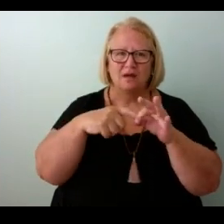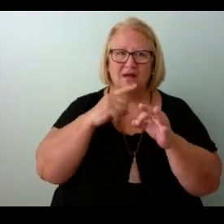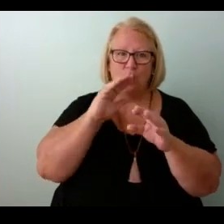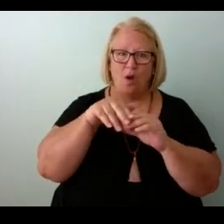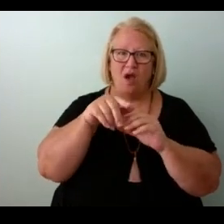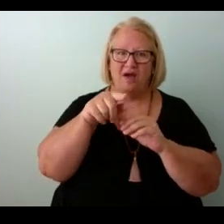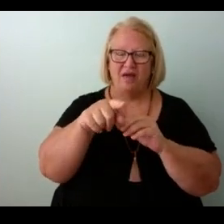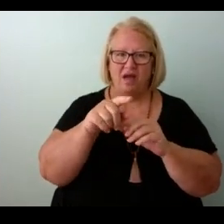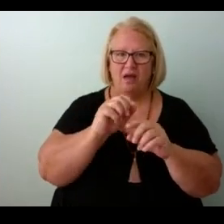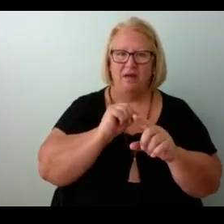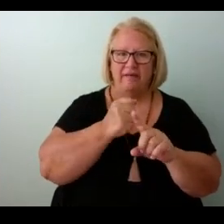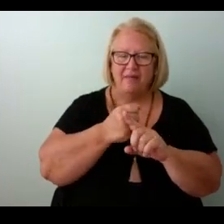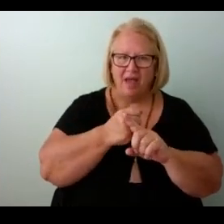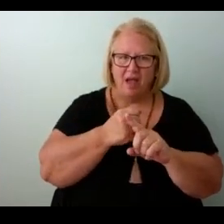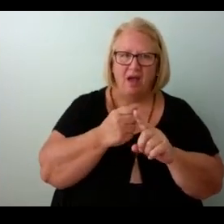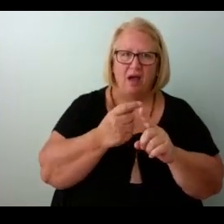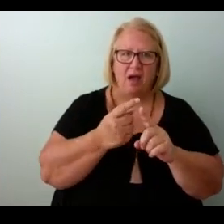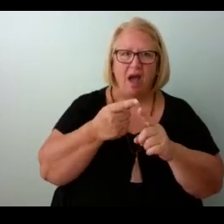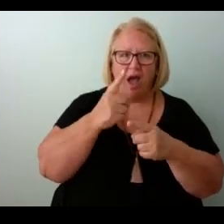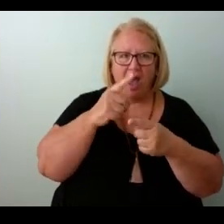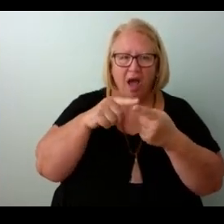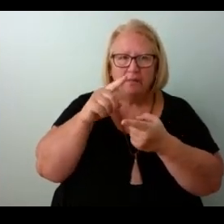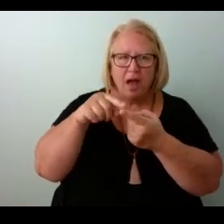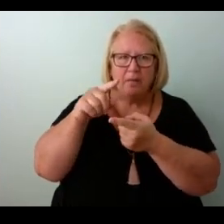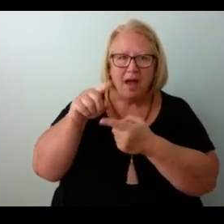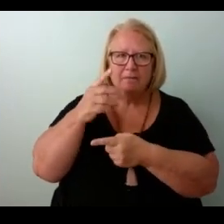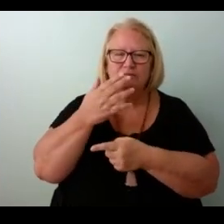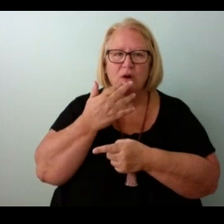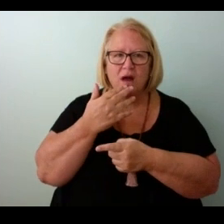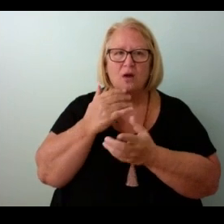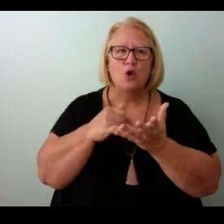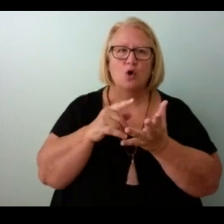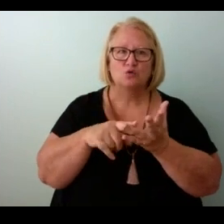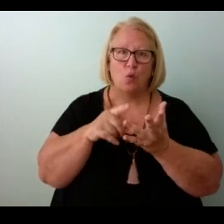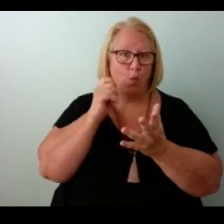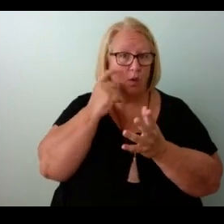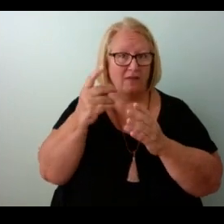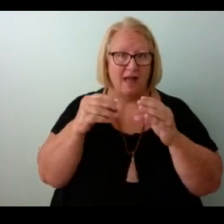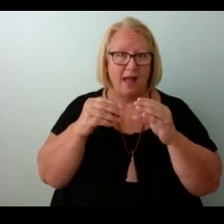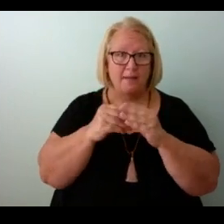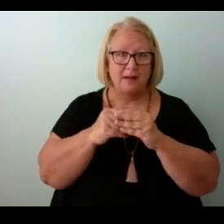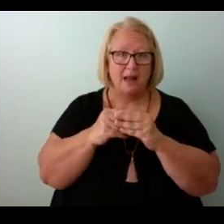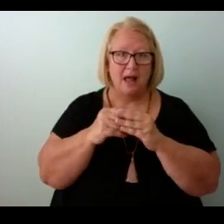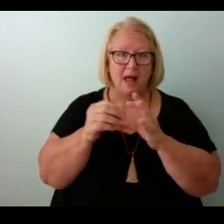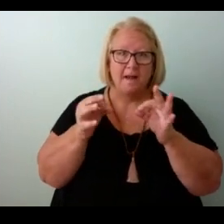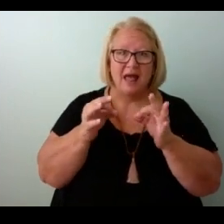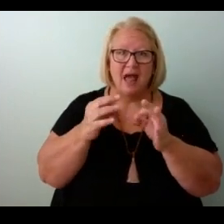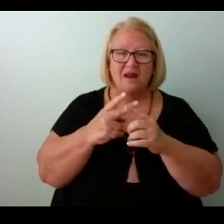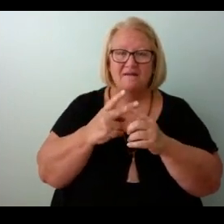hikes do banks plan to take a more flexible approach to hardship cases?